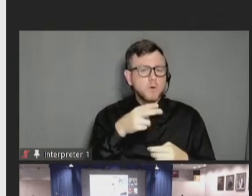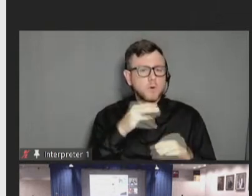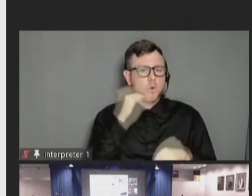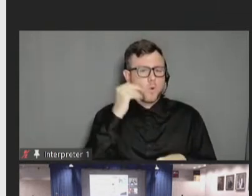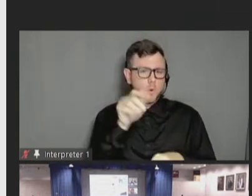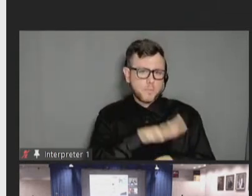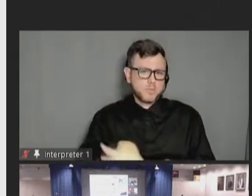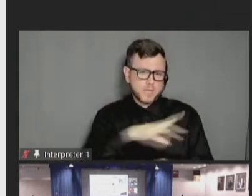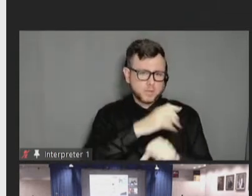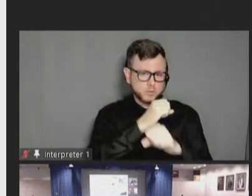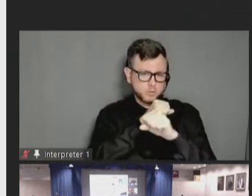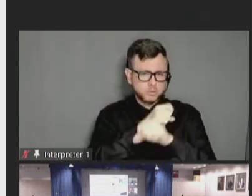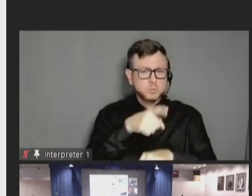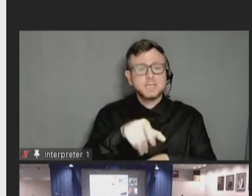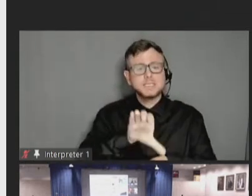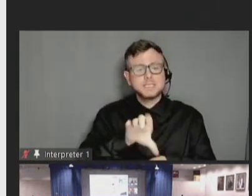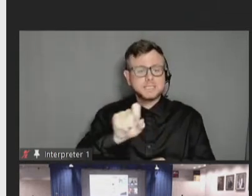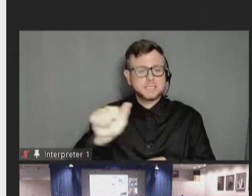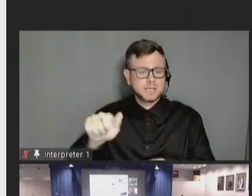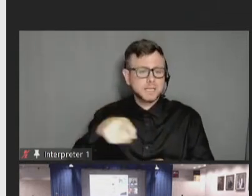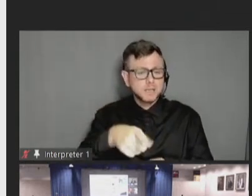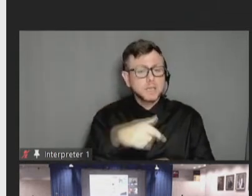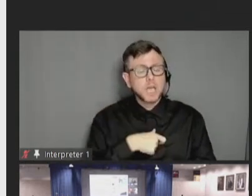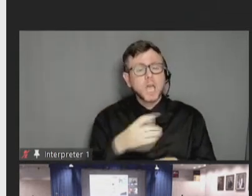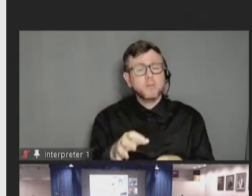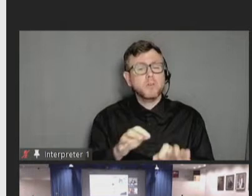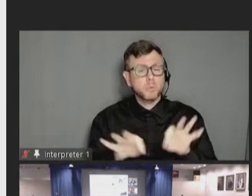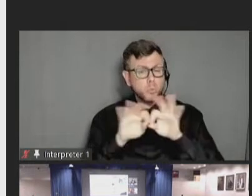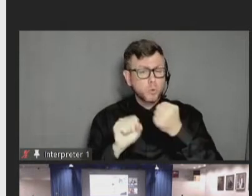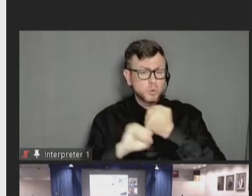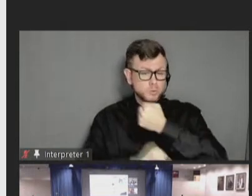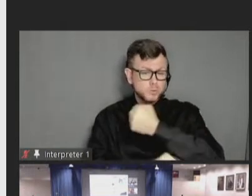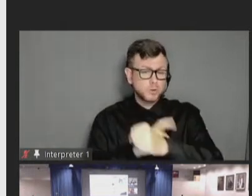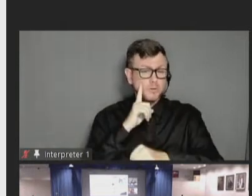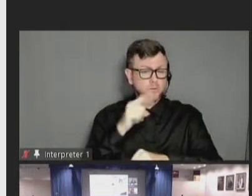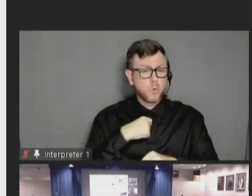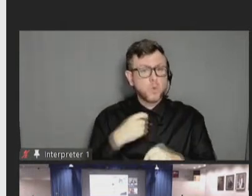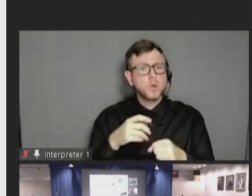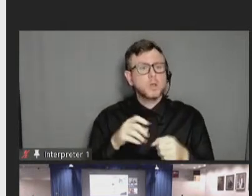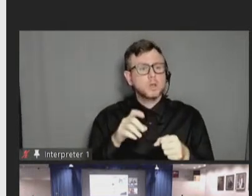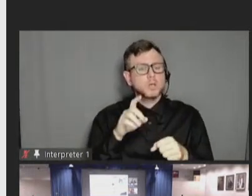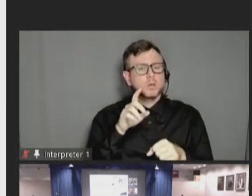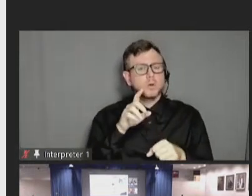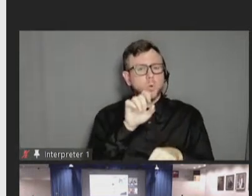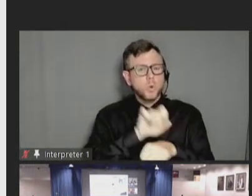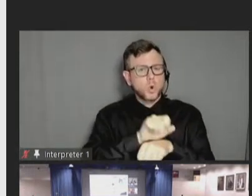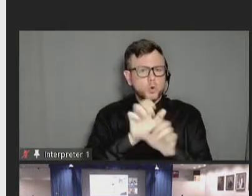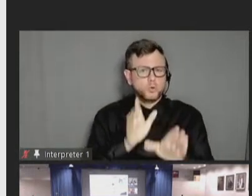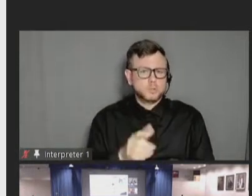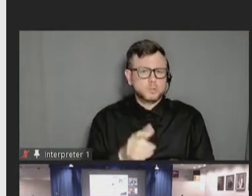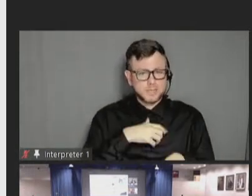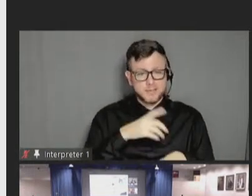workers as essential critical infrastructure workers. That guidance came out on March 19th,